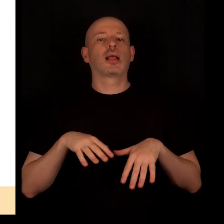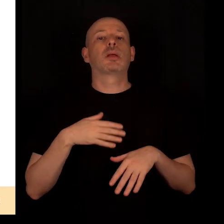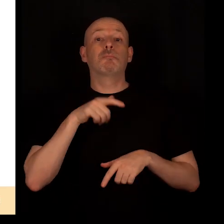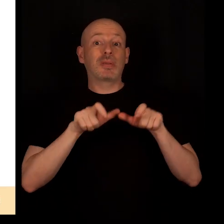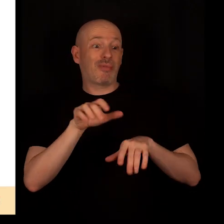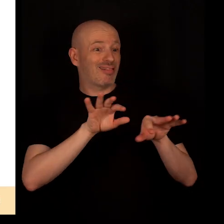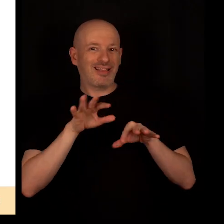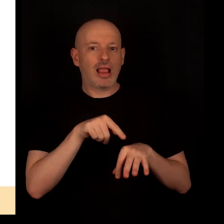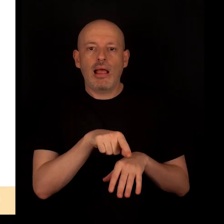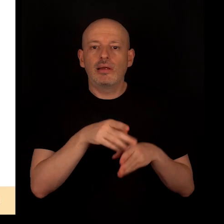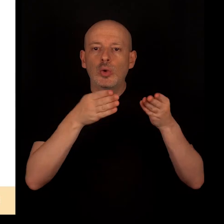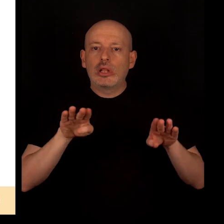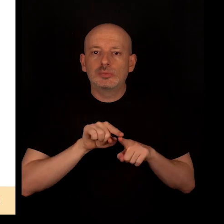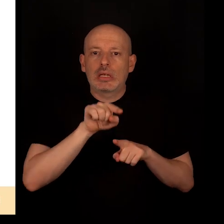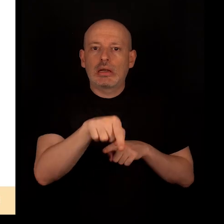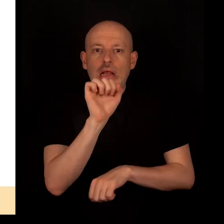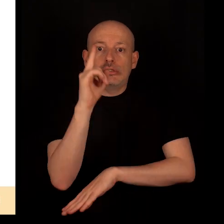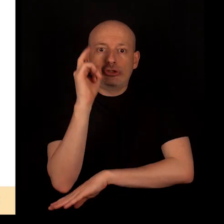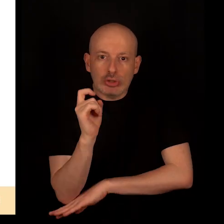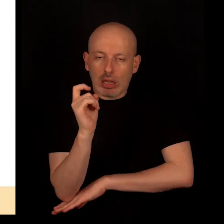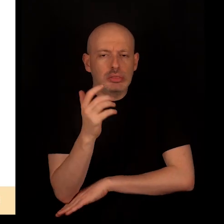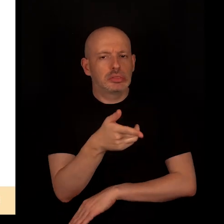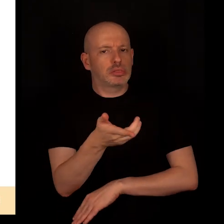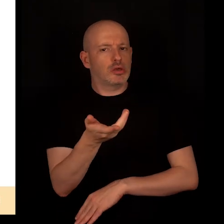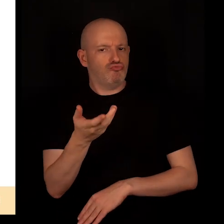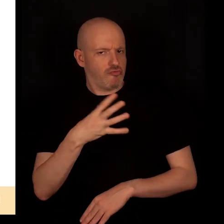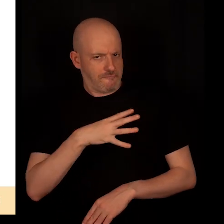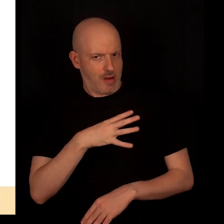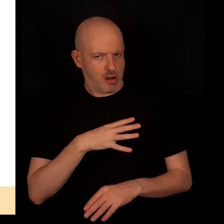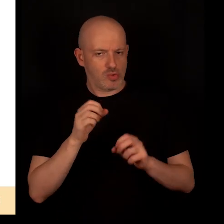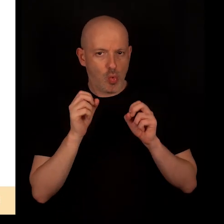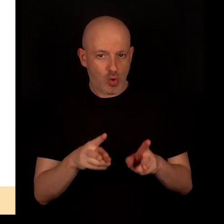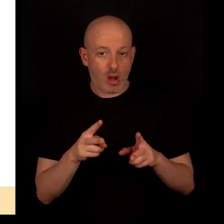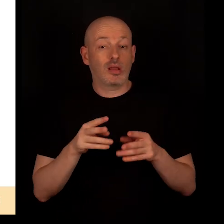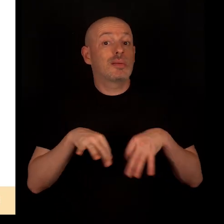but in the end “the people I selected, they can only do it from December.” This is fine.